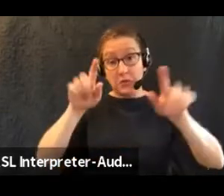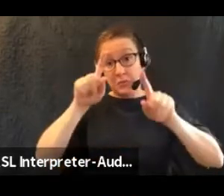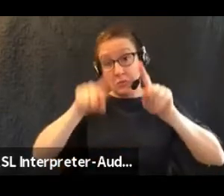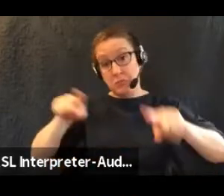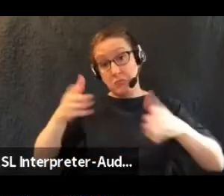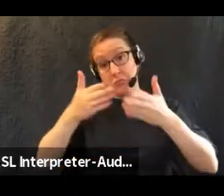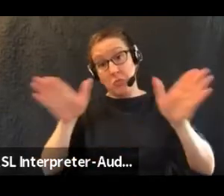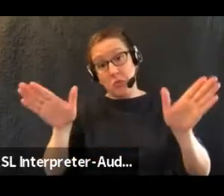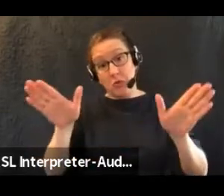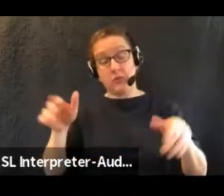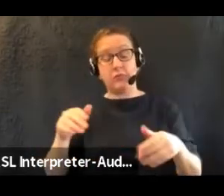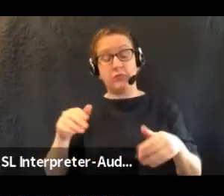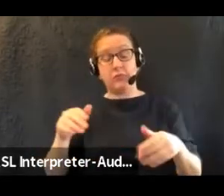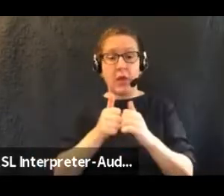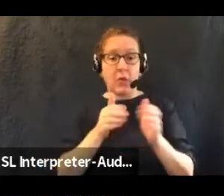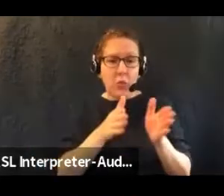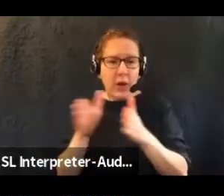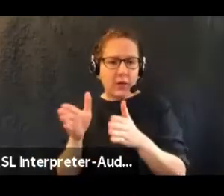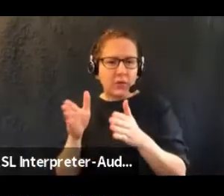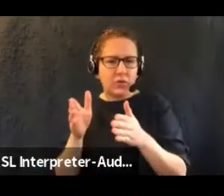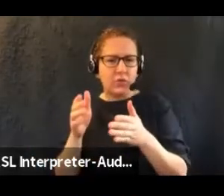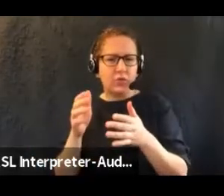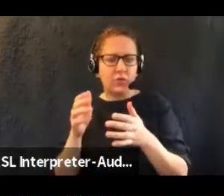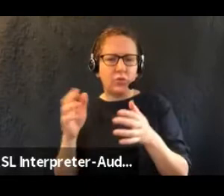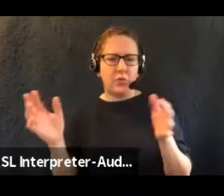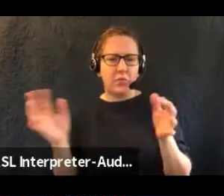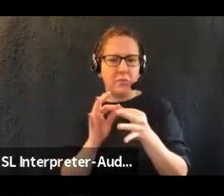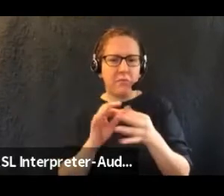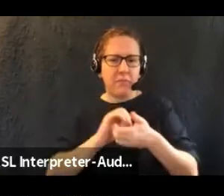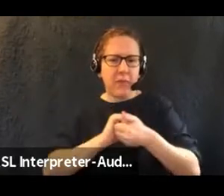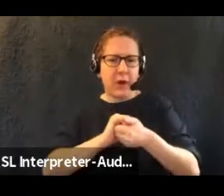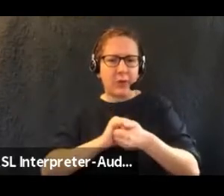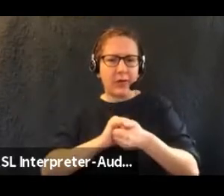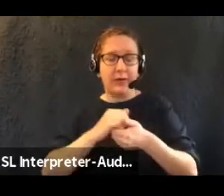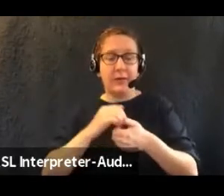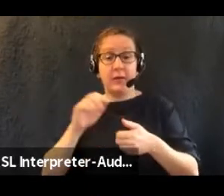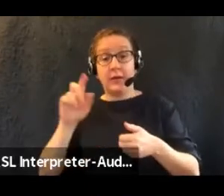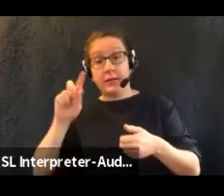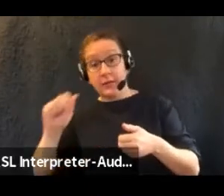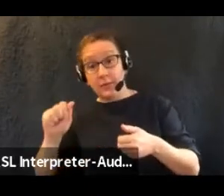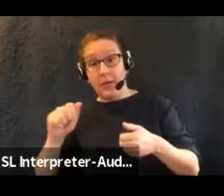that we can in a sense marry disability and diversity.